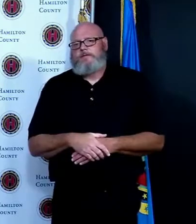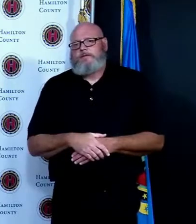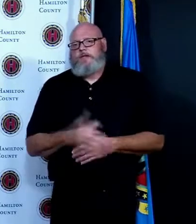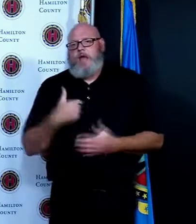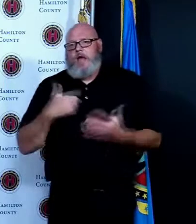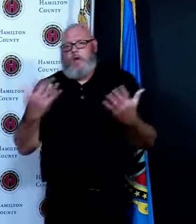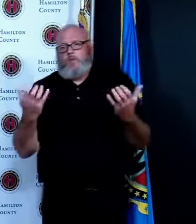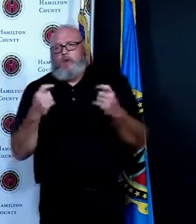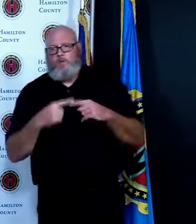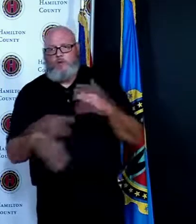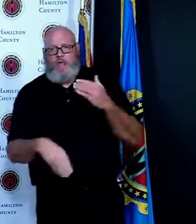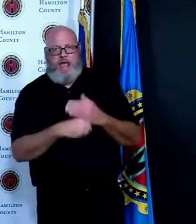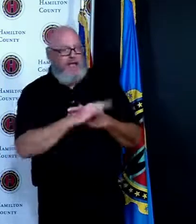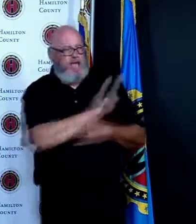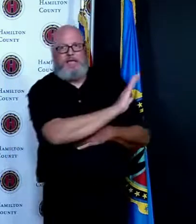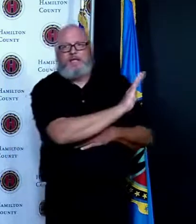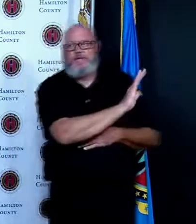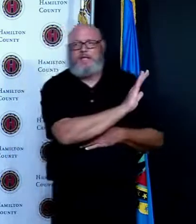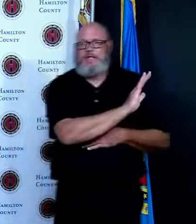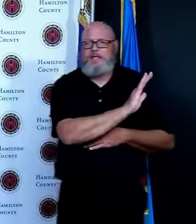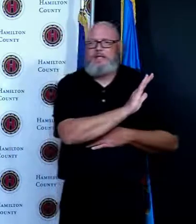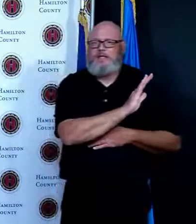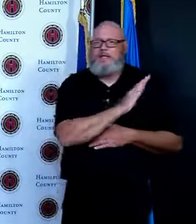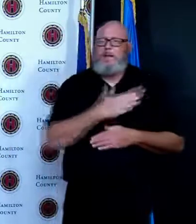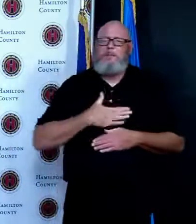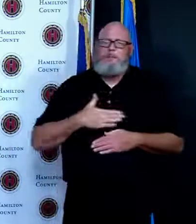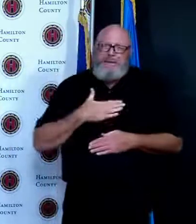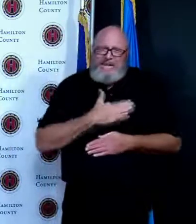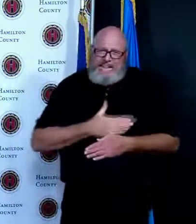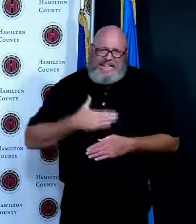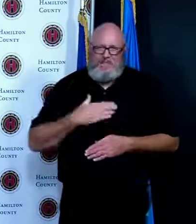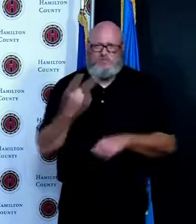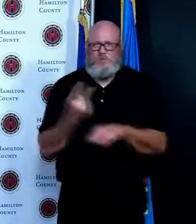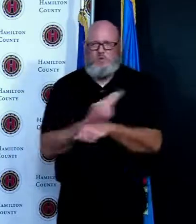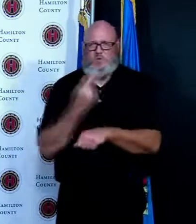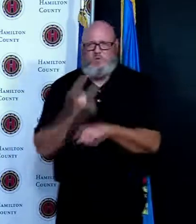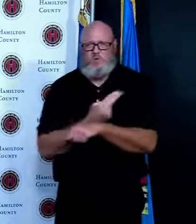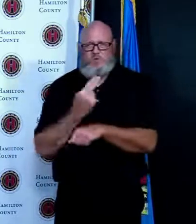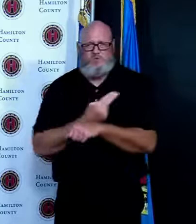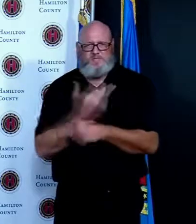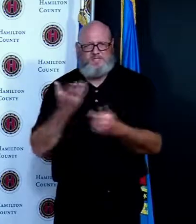they're there for you the website is there as well so we have 18 million dollars allocated for